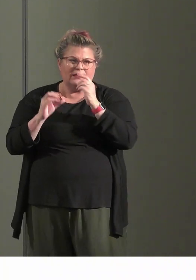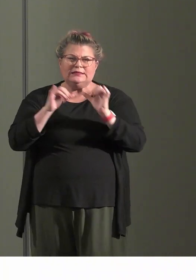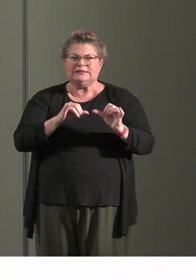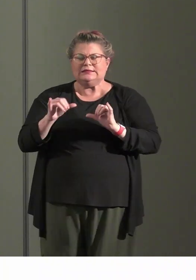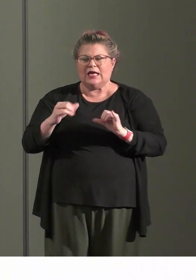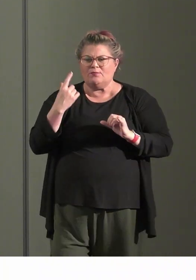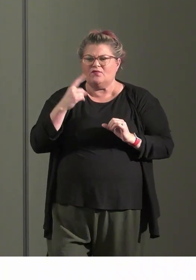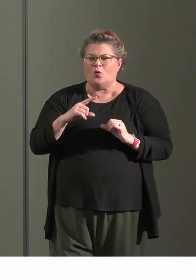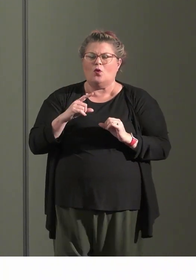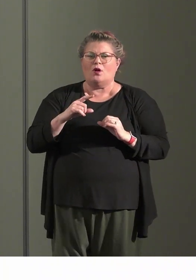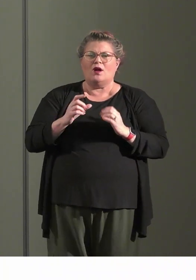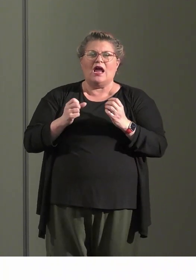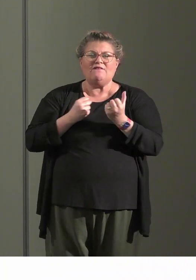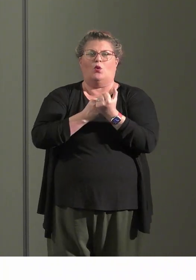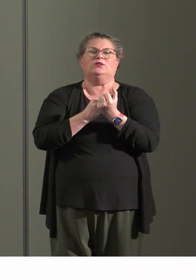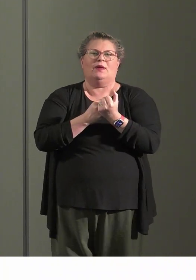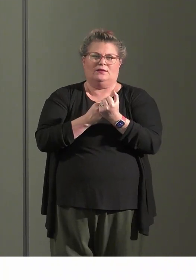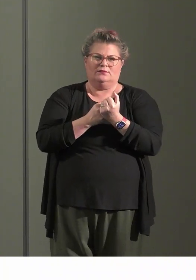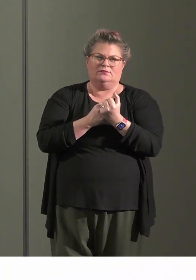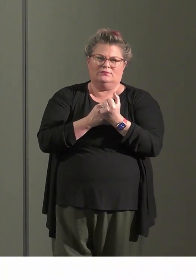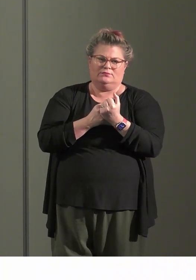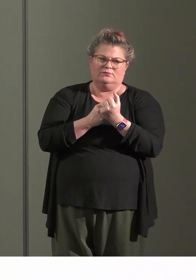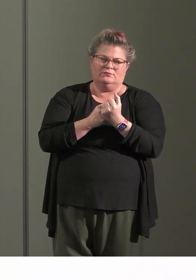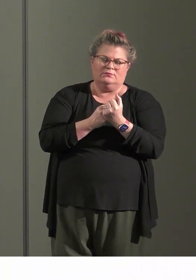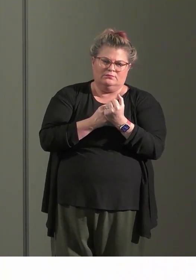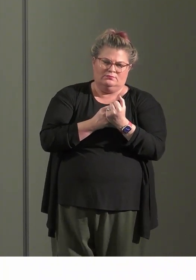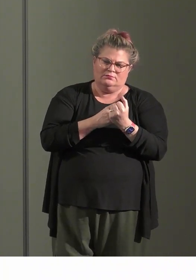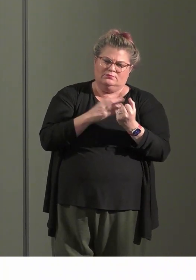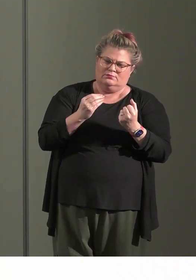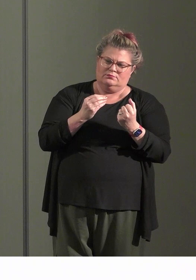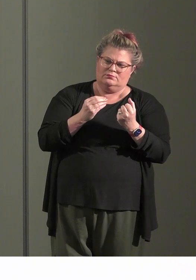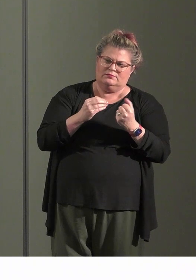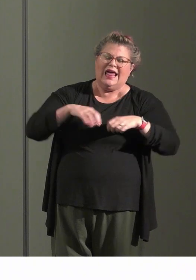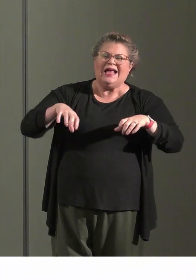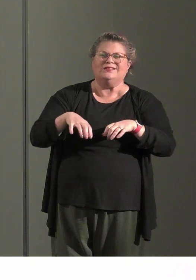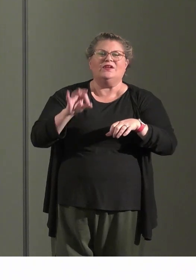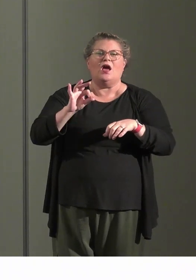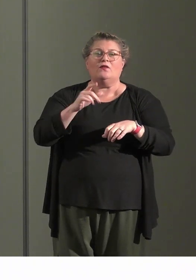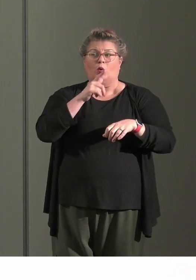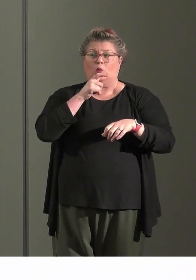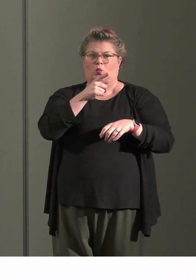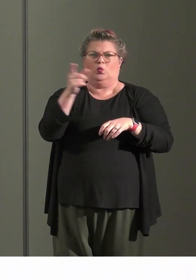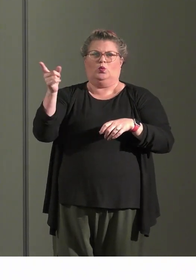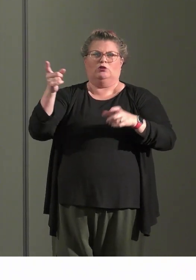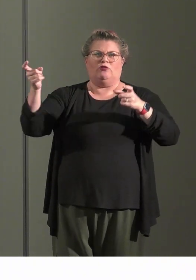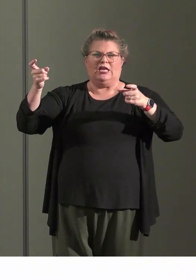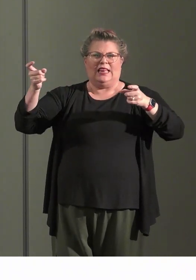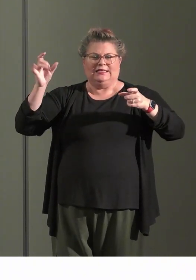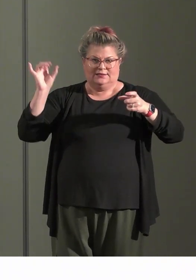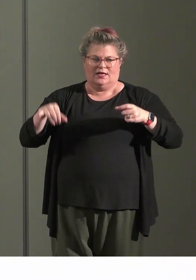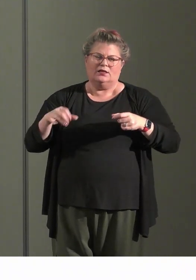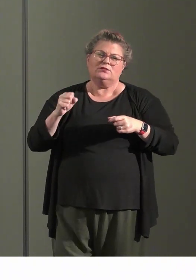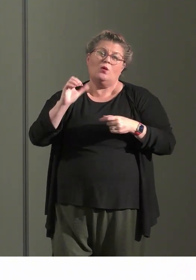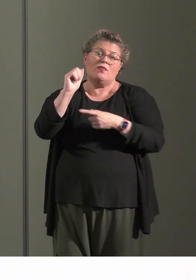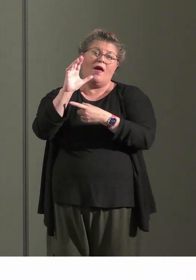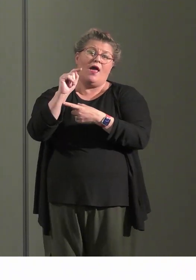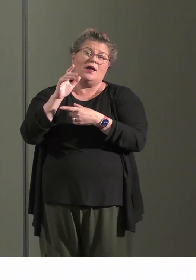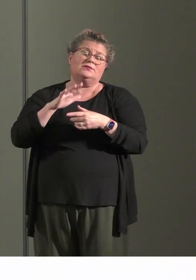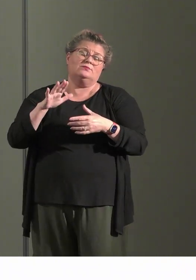enforcement to the activity of regulators. The act basically authorizes member states